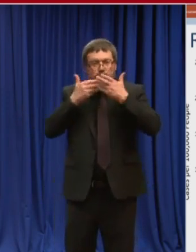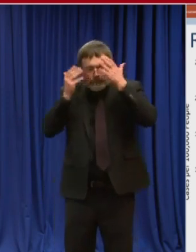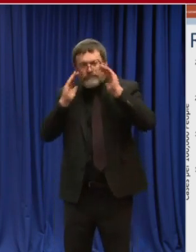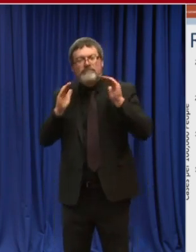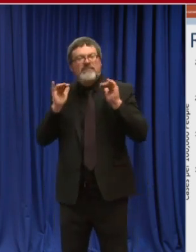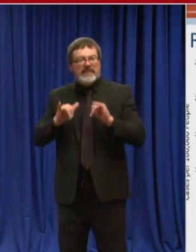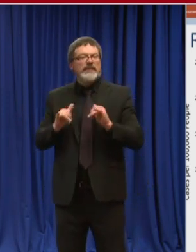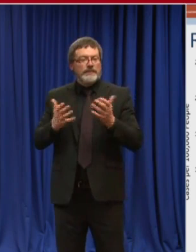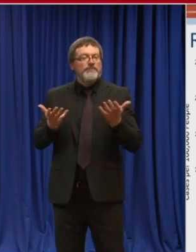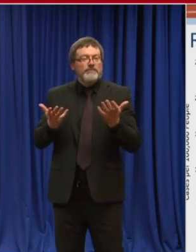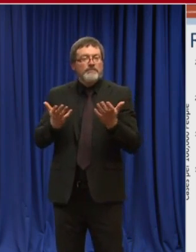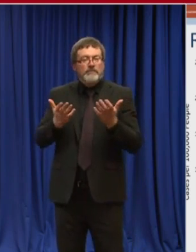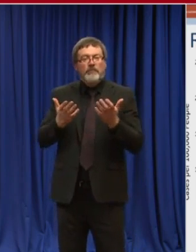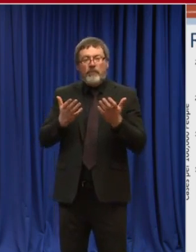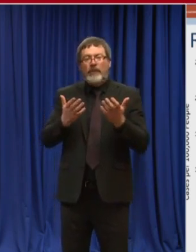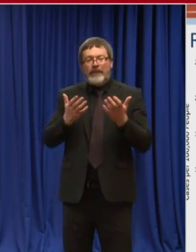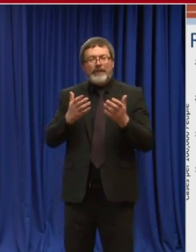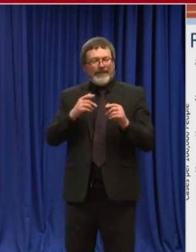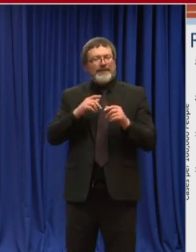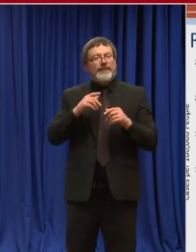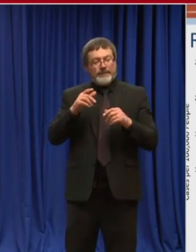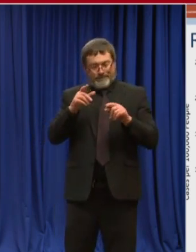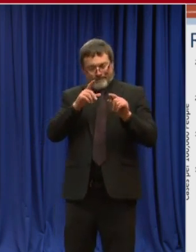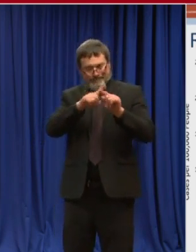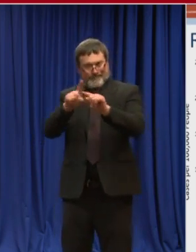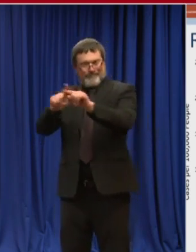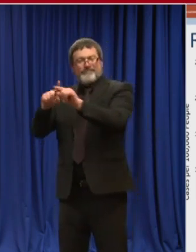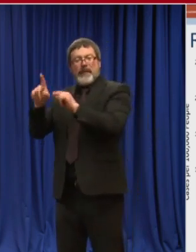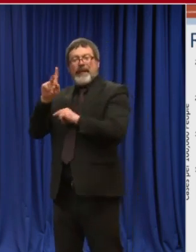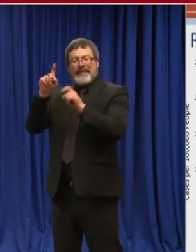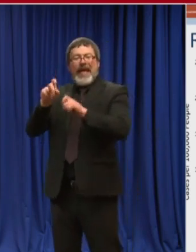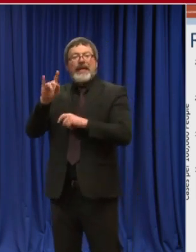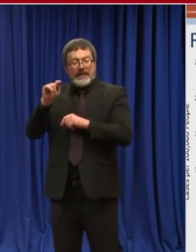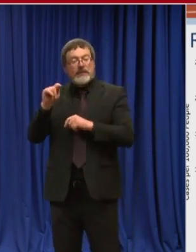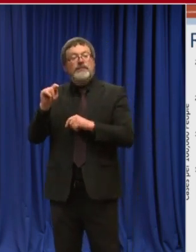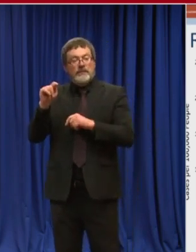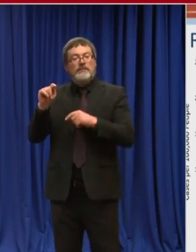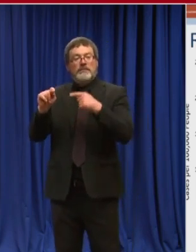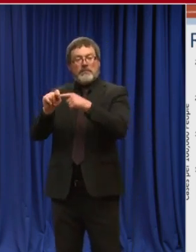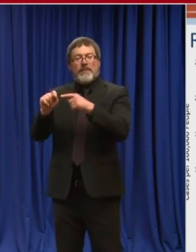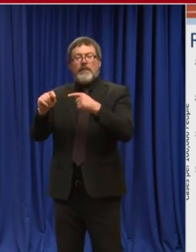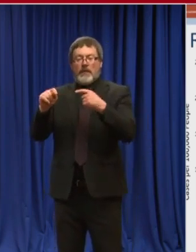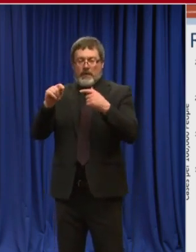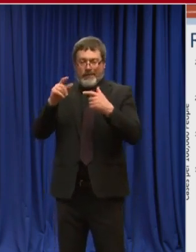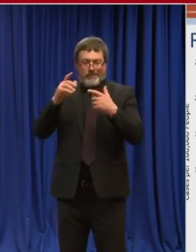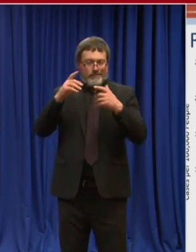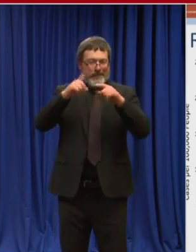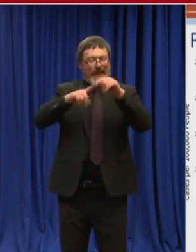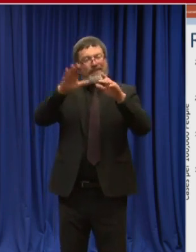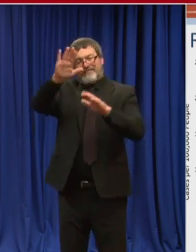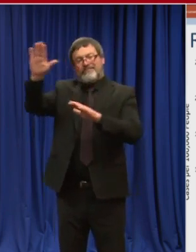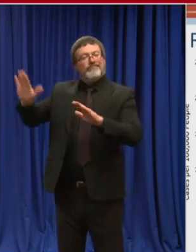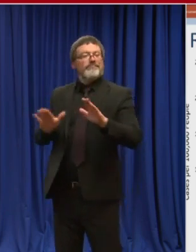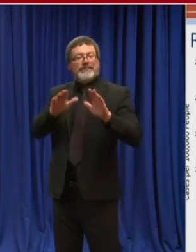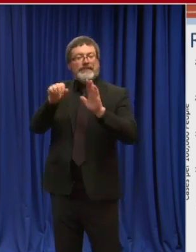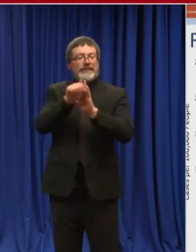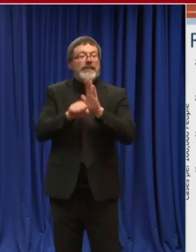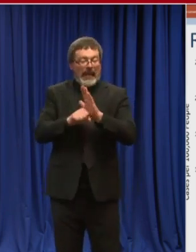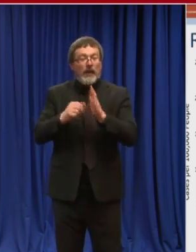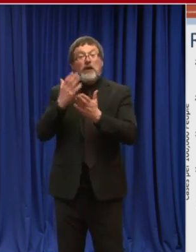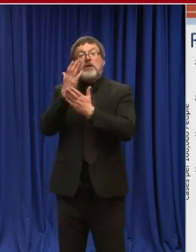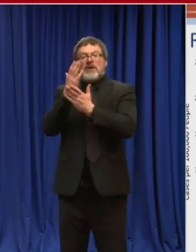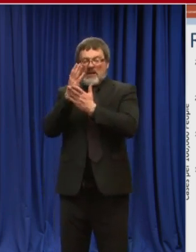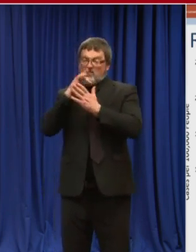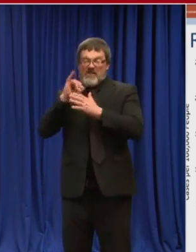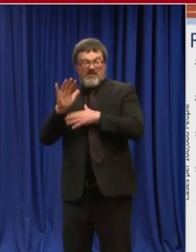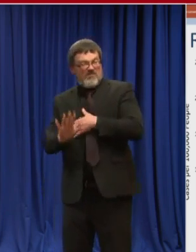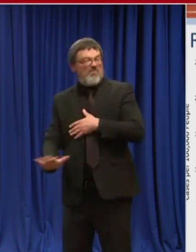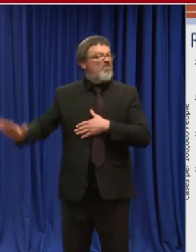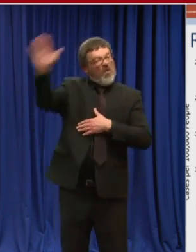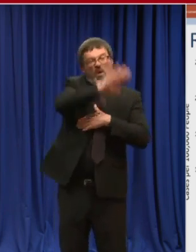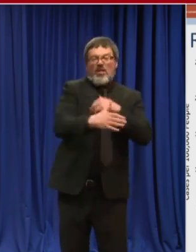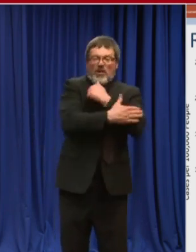SWABS THE NO SWABS THE SOLUTIONS TO TRANSPORT SPECIMENS THE FRACTION KITS BEFORE WE CAN ACTUALLY READ THE REACH THE TESTAMENTS THE TESTING STAGE ALL OF THOSE SUPPLIES WERE ARE IN